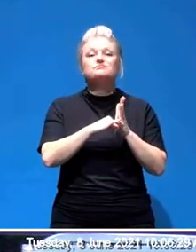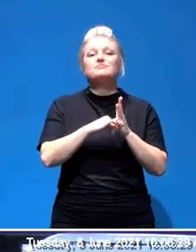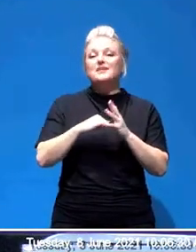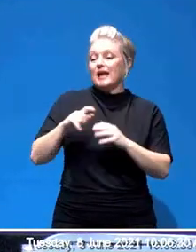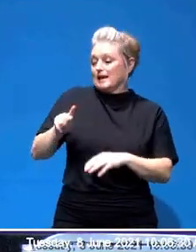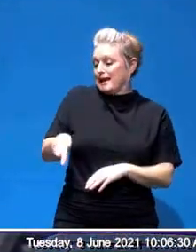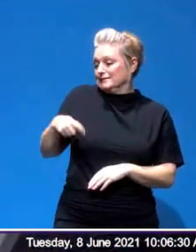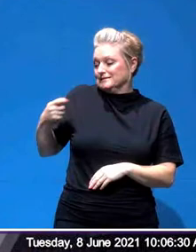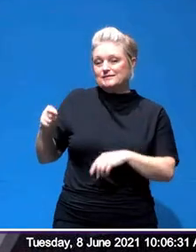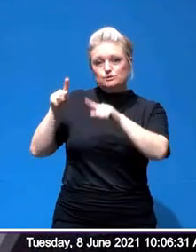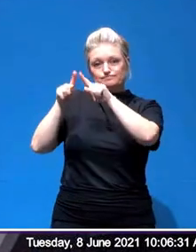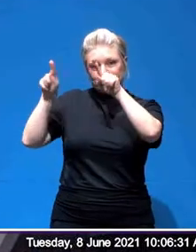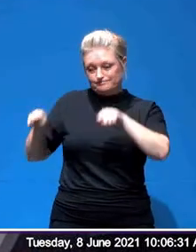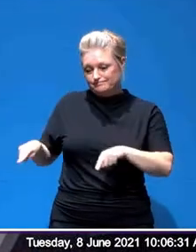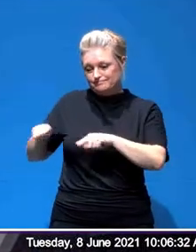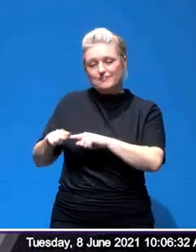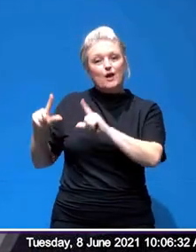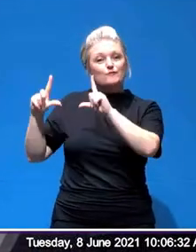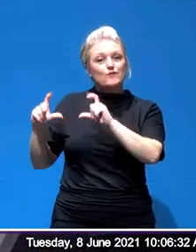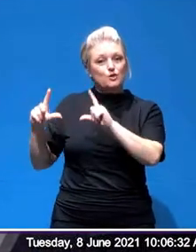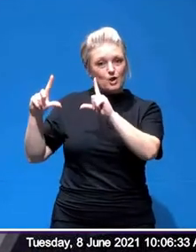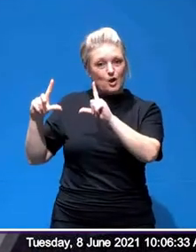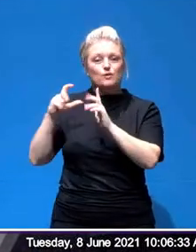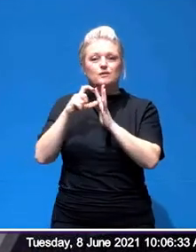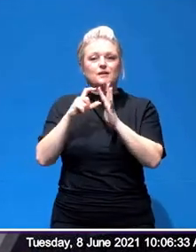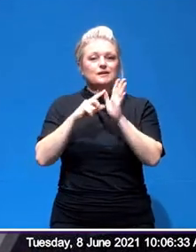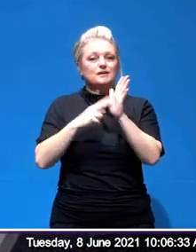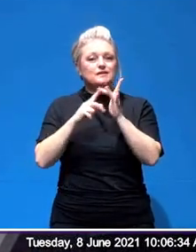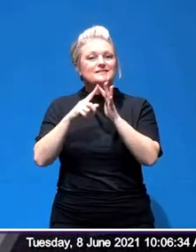You will see a photo of him. She is our first witness today.